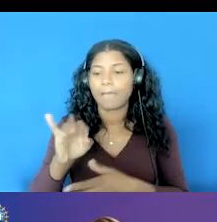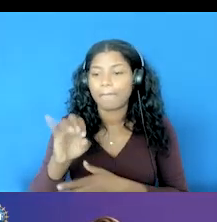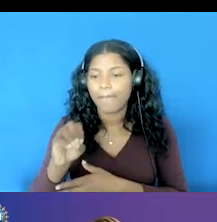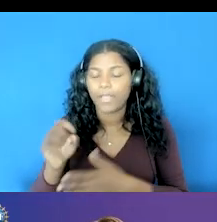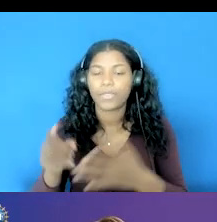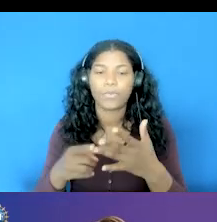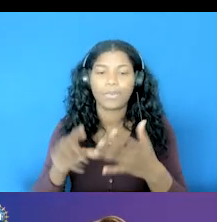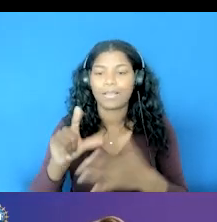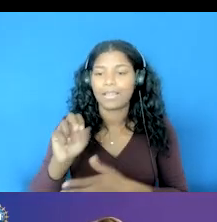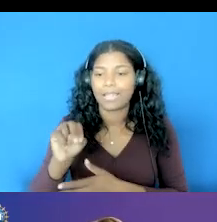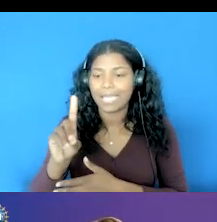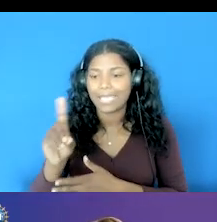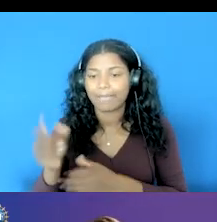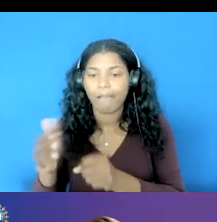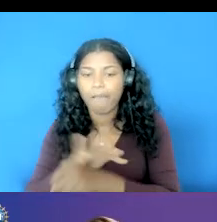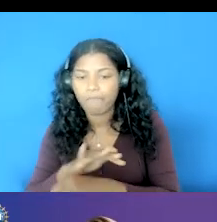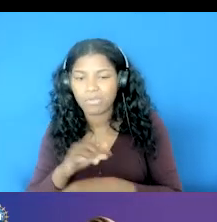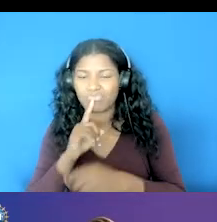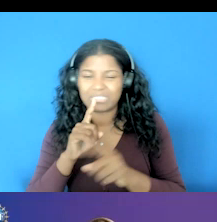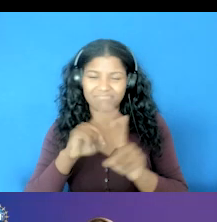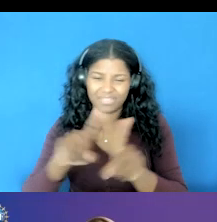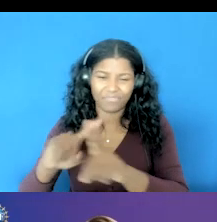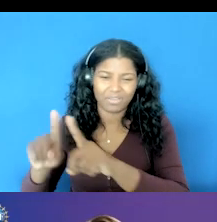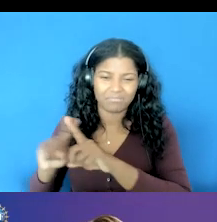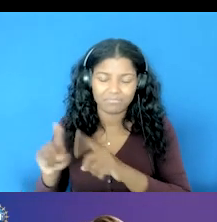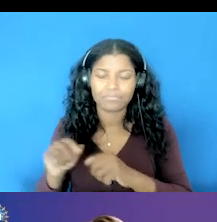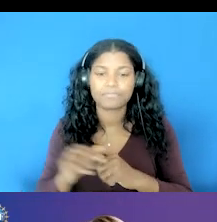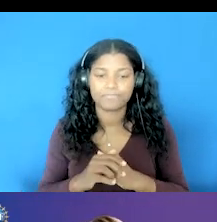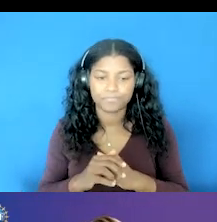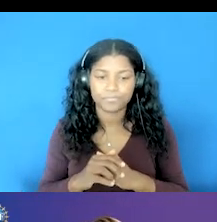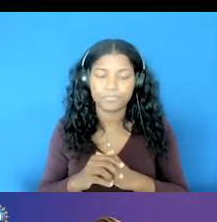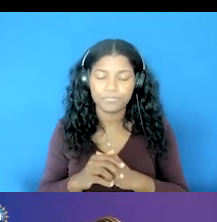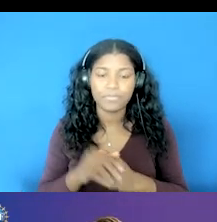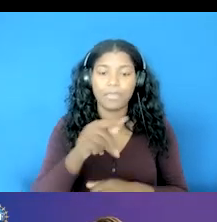And there are several opportunities for PIs, educators, students in the broader community